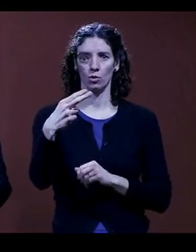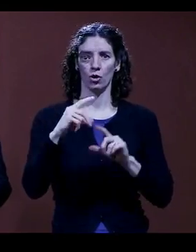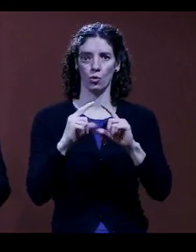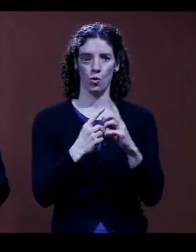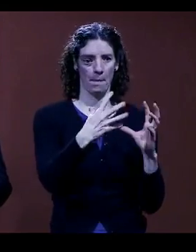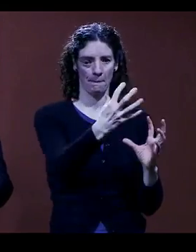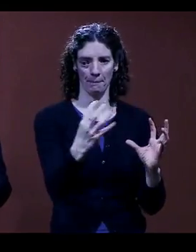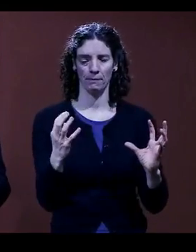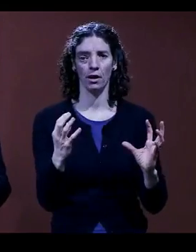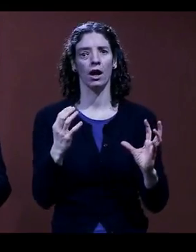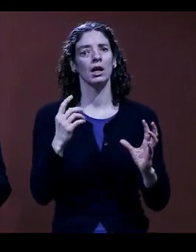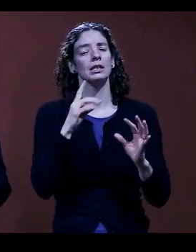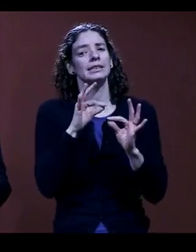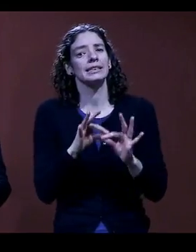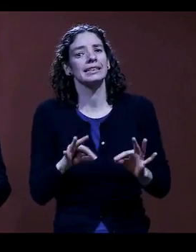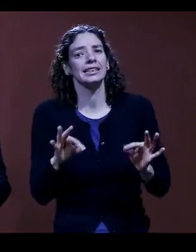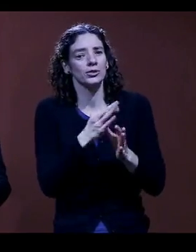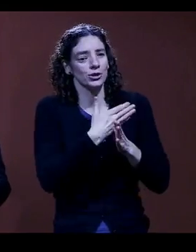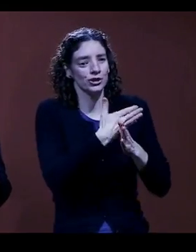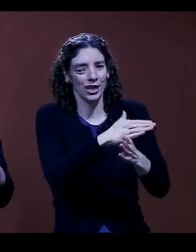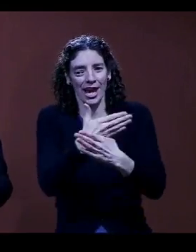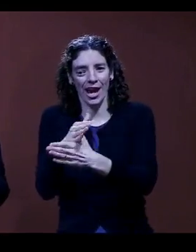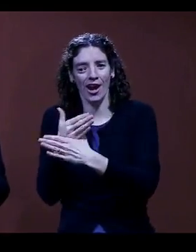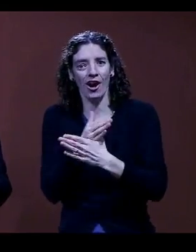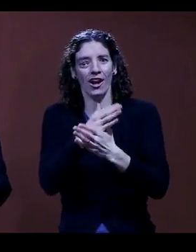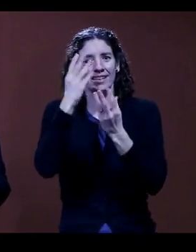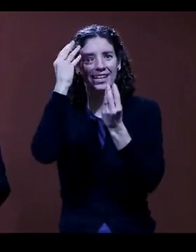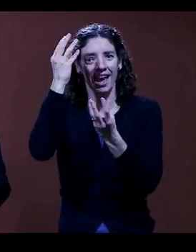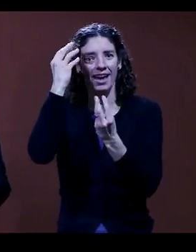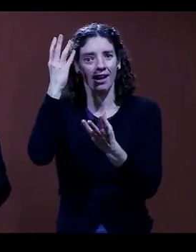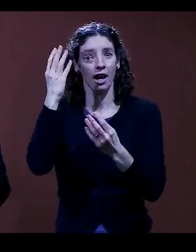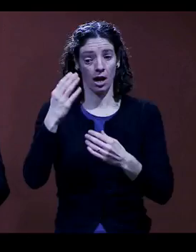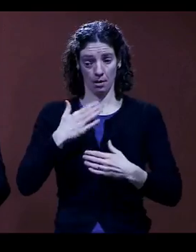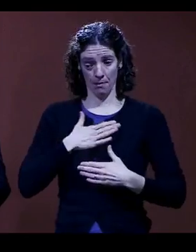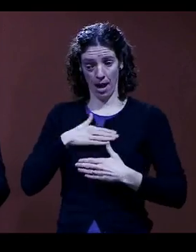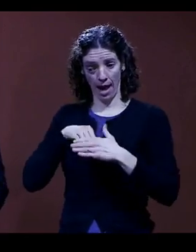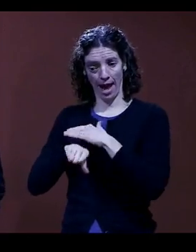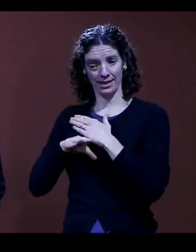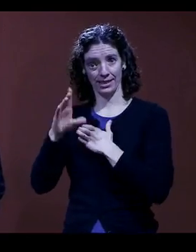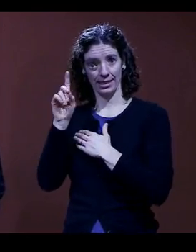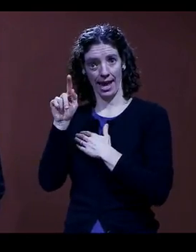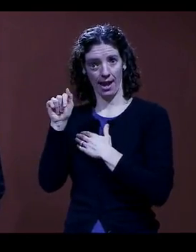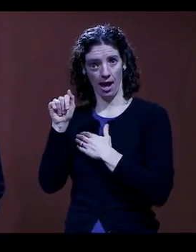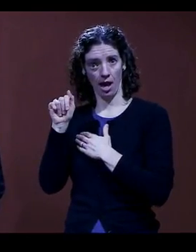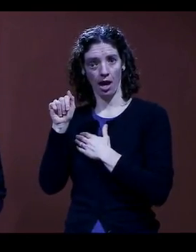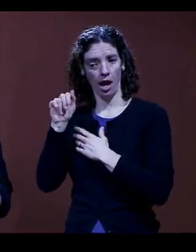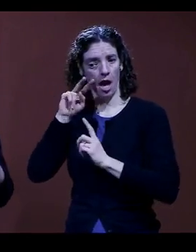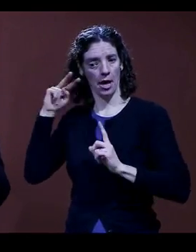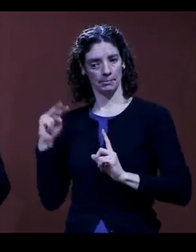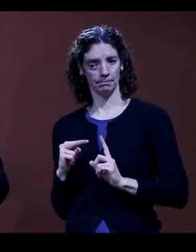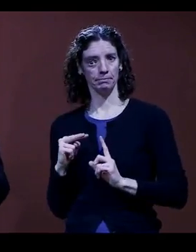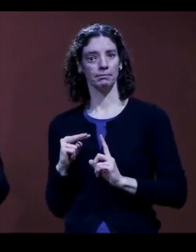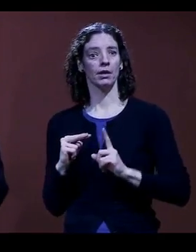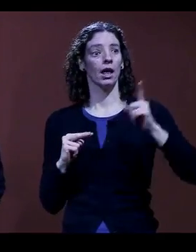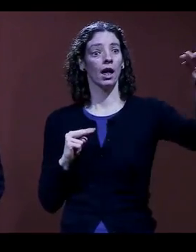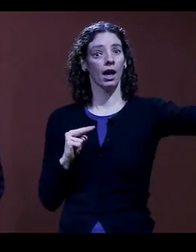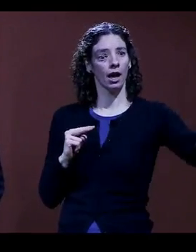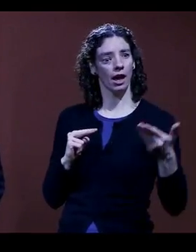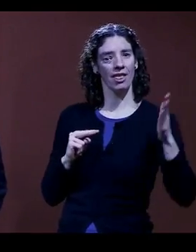because we all have different perspectives and we all have different access to different data, so we bring lots of good stories to the table.